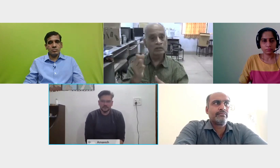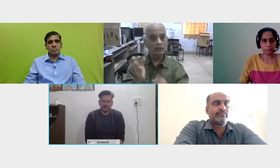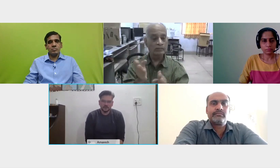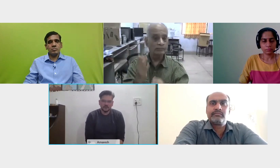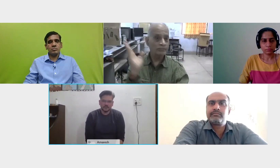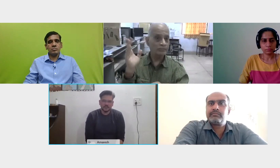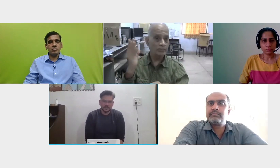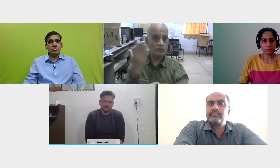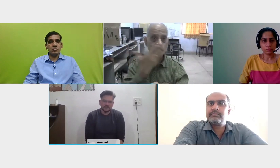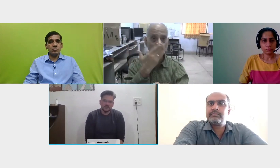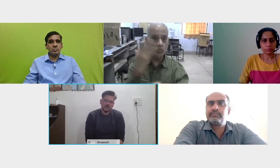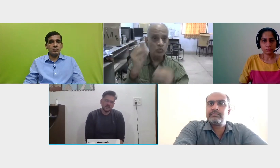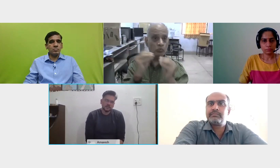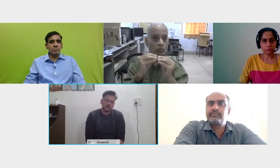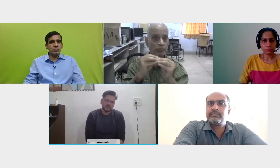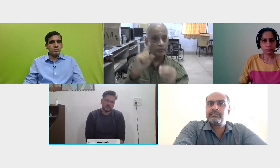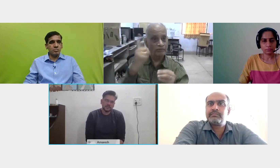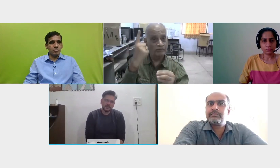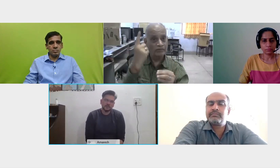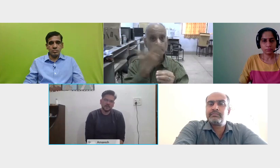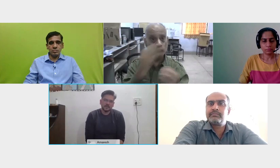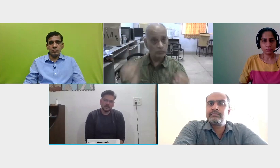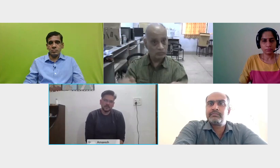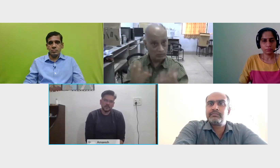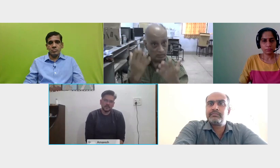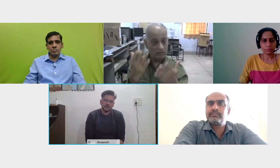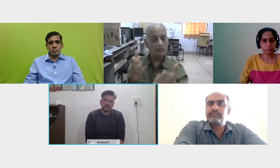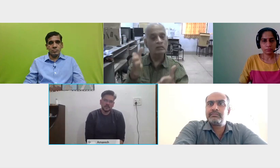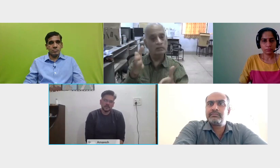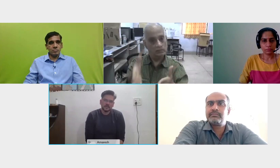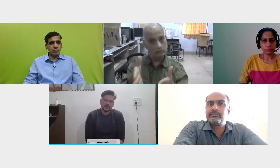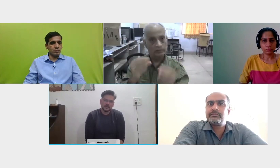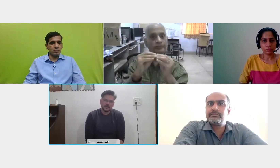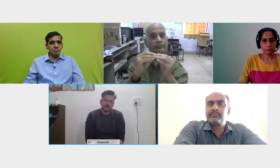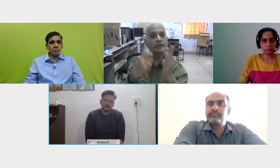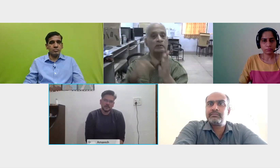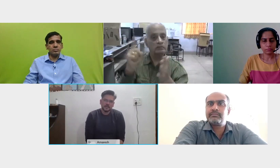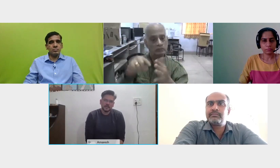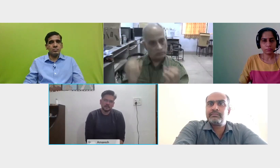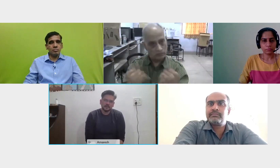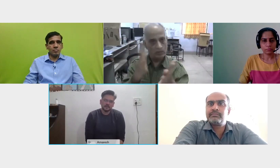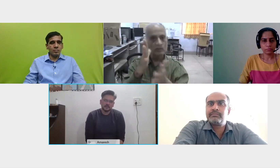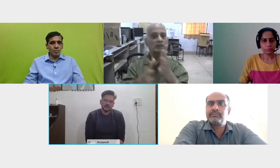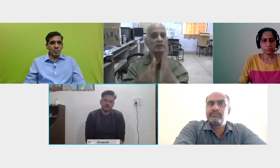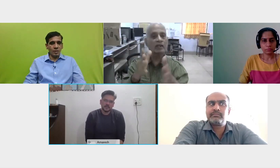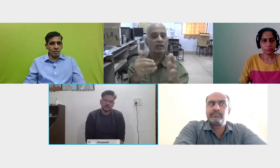signs for all the regional languages. So when the British people had come here they had